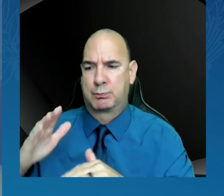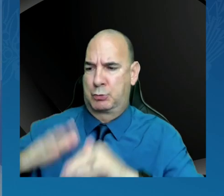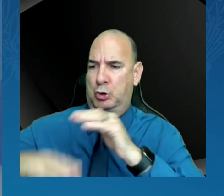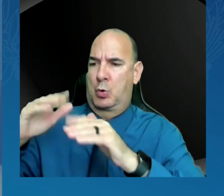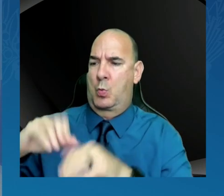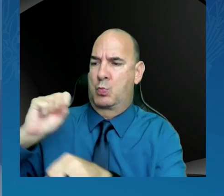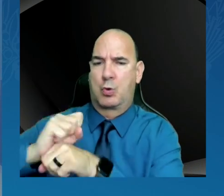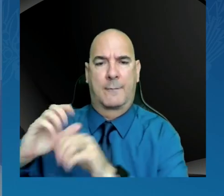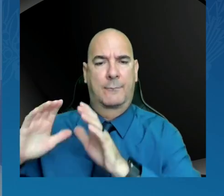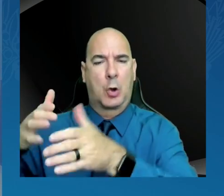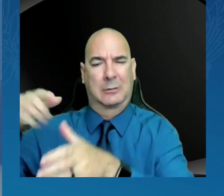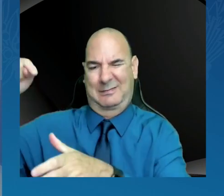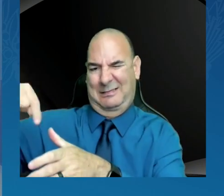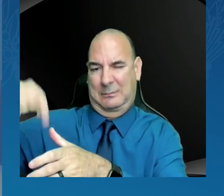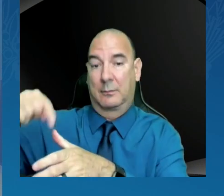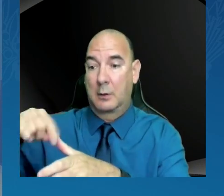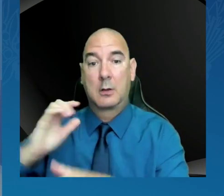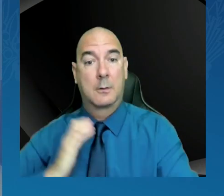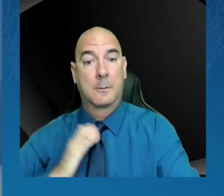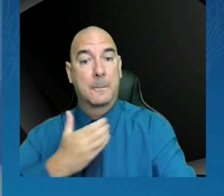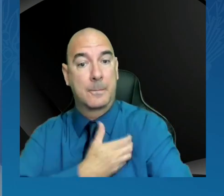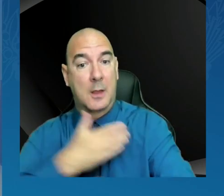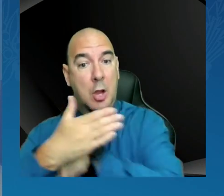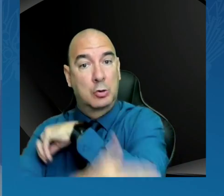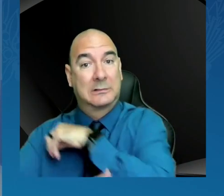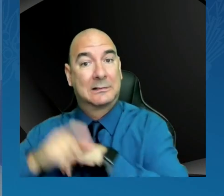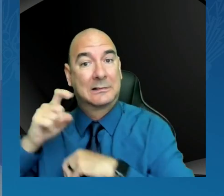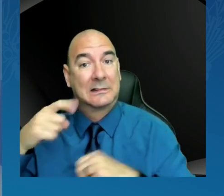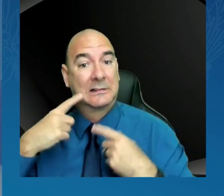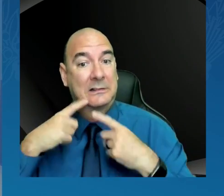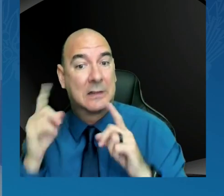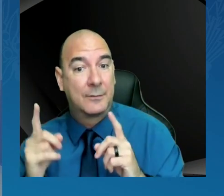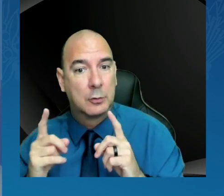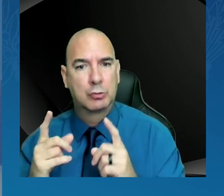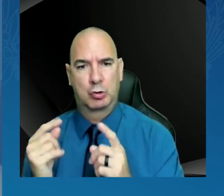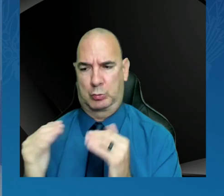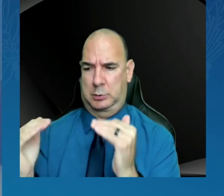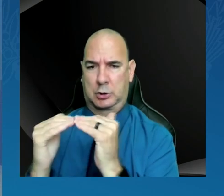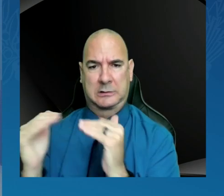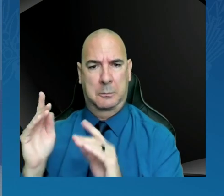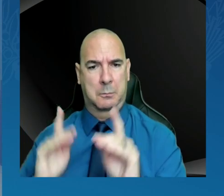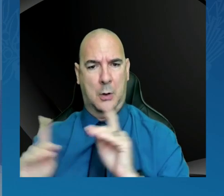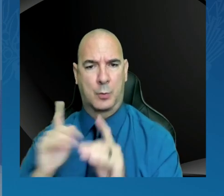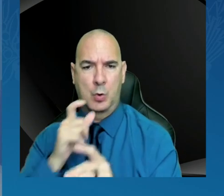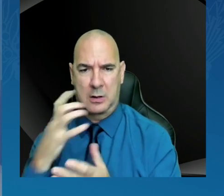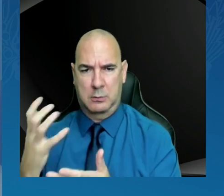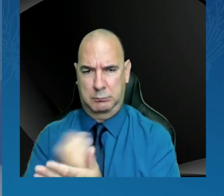and we'll achieve economic justice for our people who deserve it. It's my on and out this opportunity at this moment